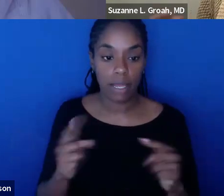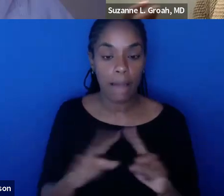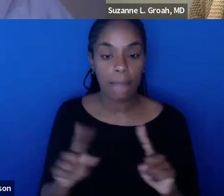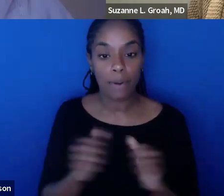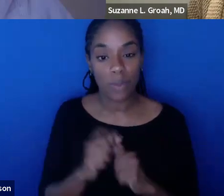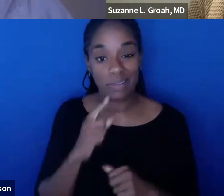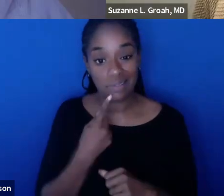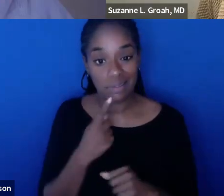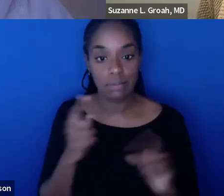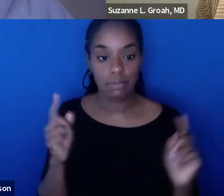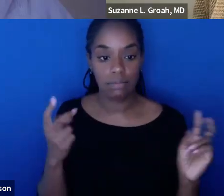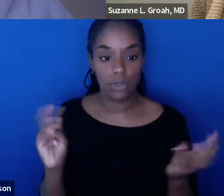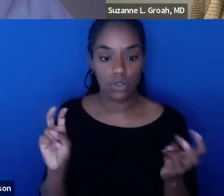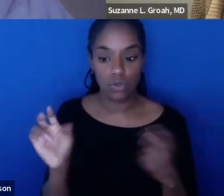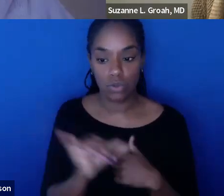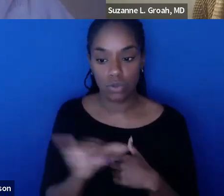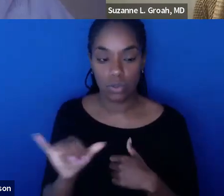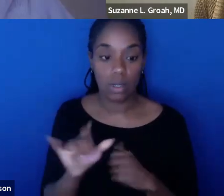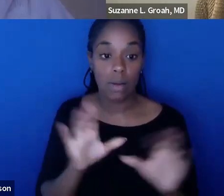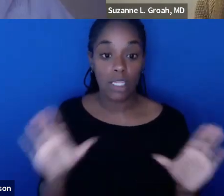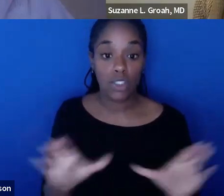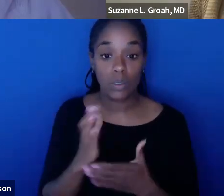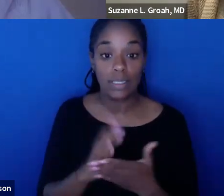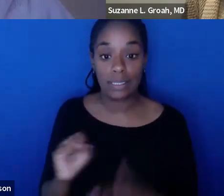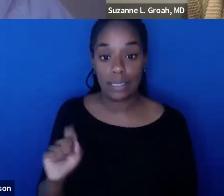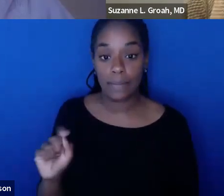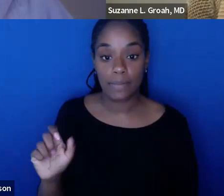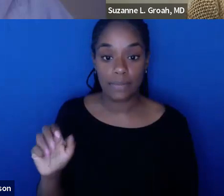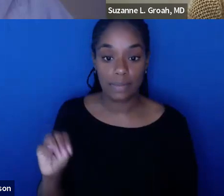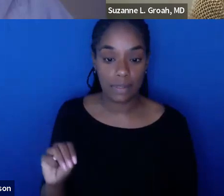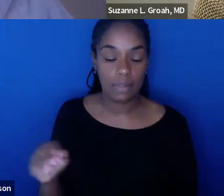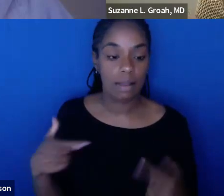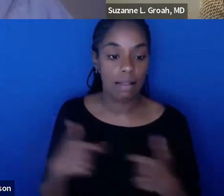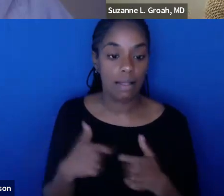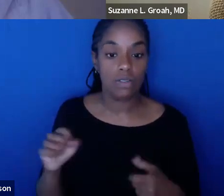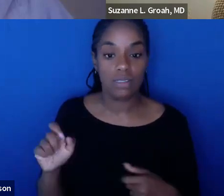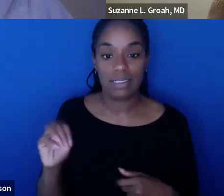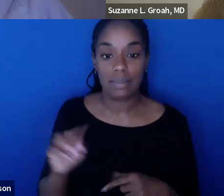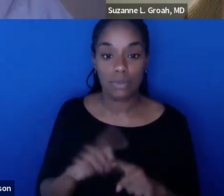really doing some stim, electrical stim to different areas, to the ankle,